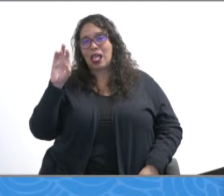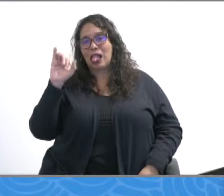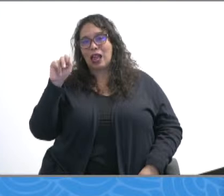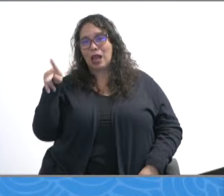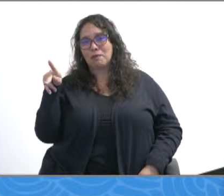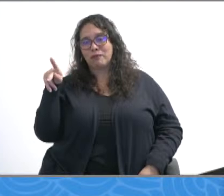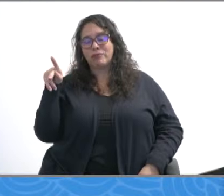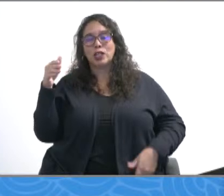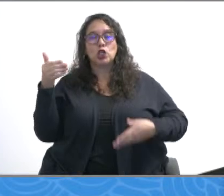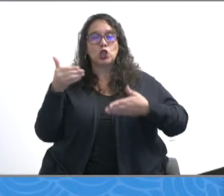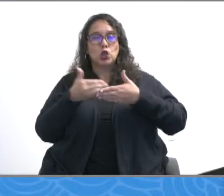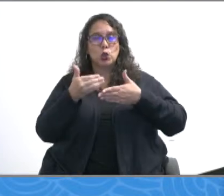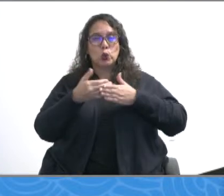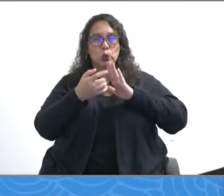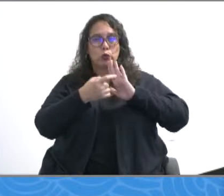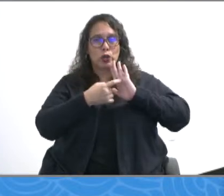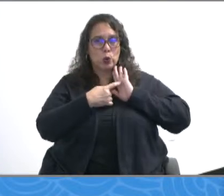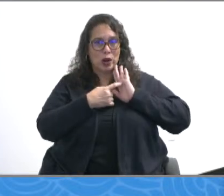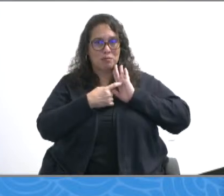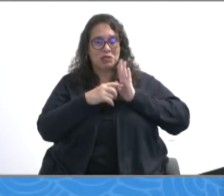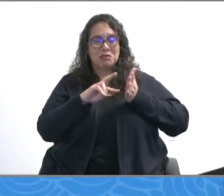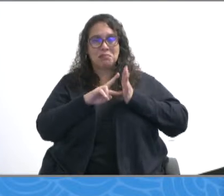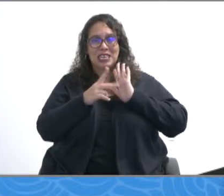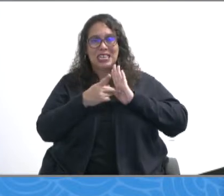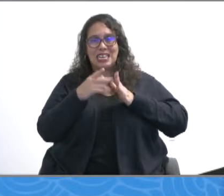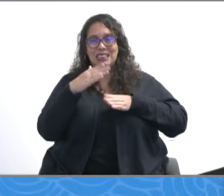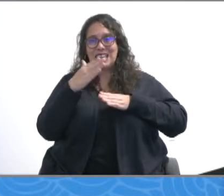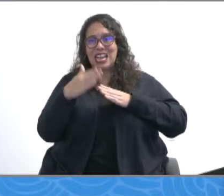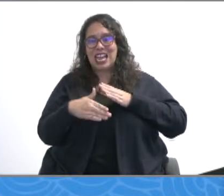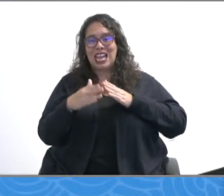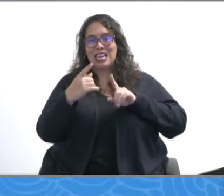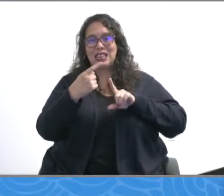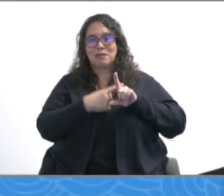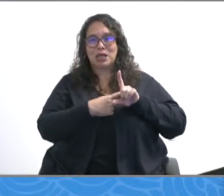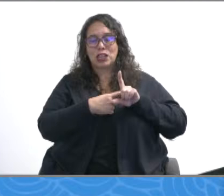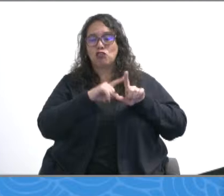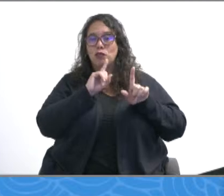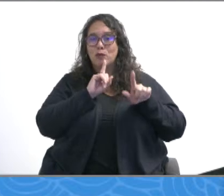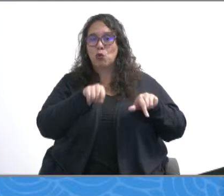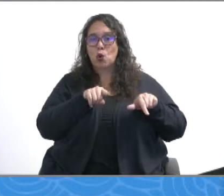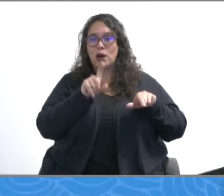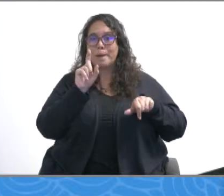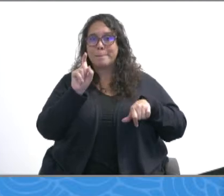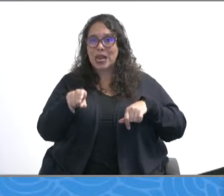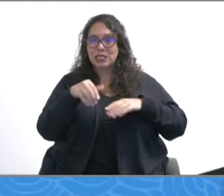and it asserts that by the end of this month, a report must be made to the board of education.